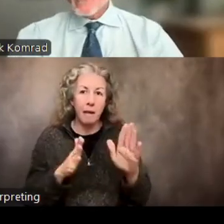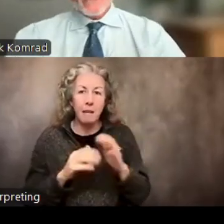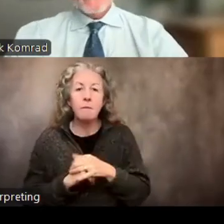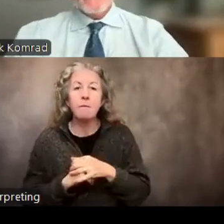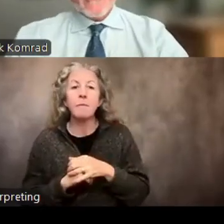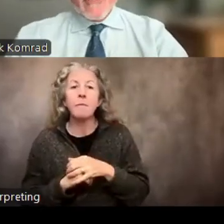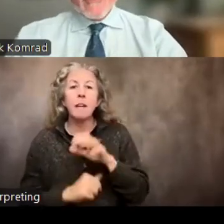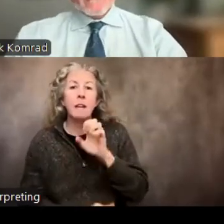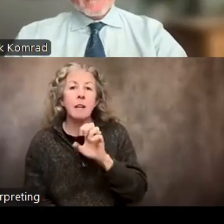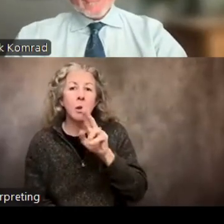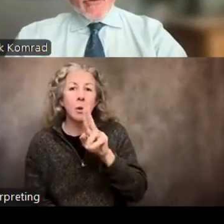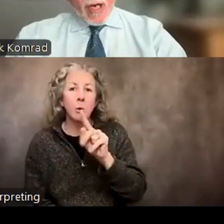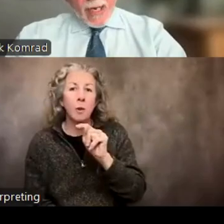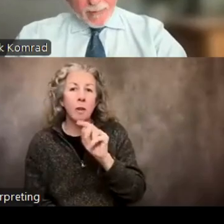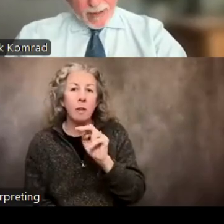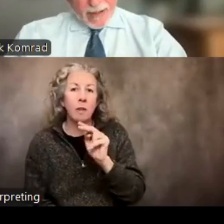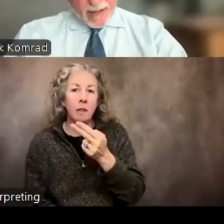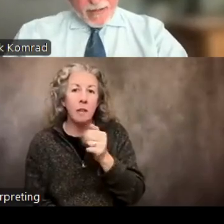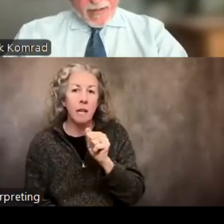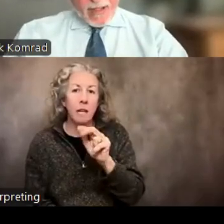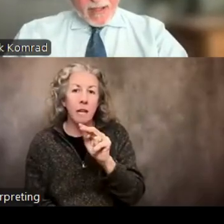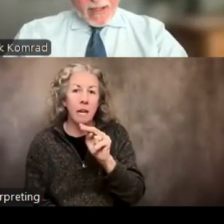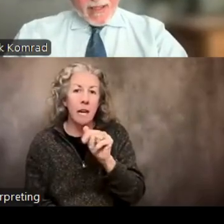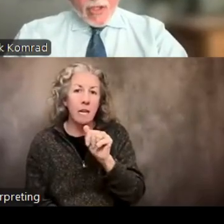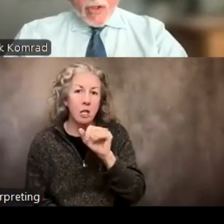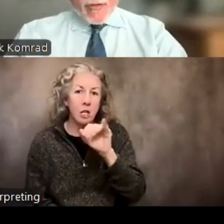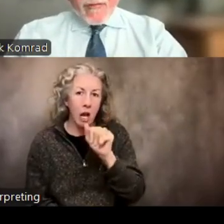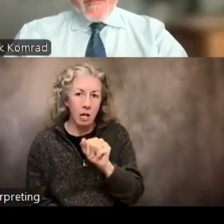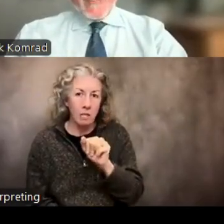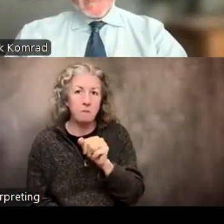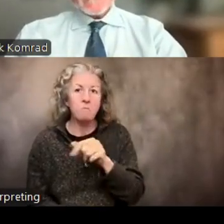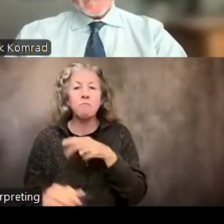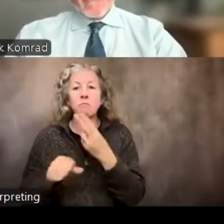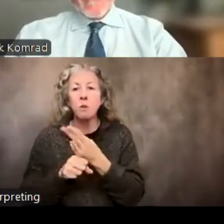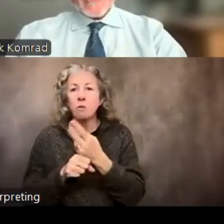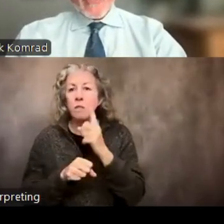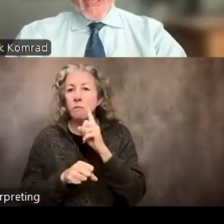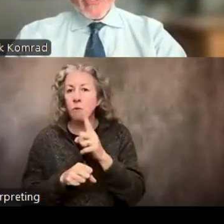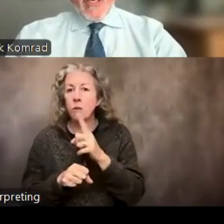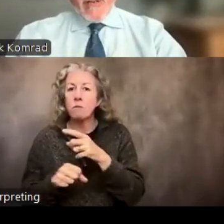we're using to describe the intravenous administration of a